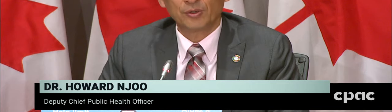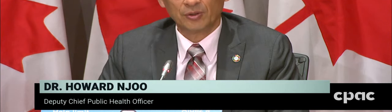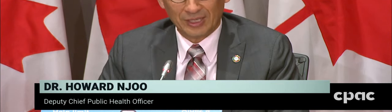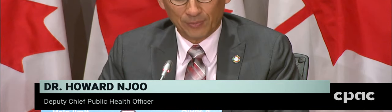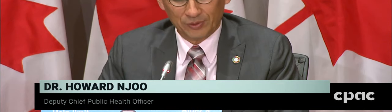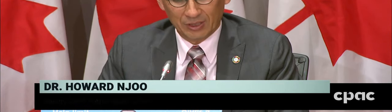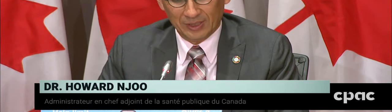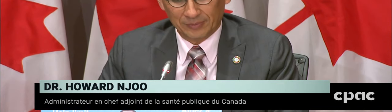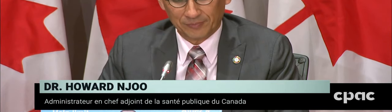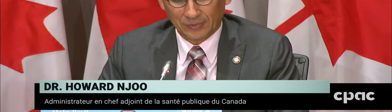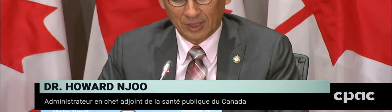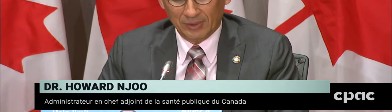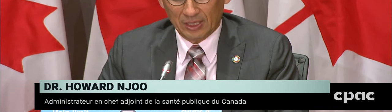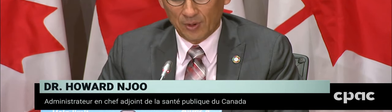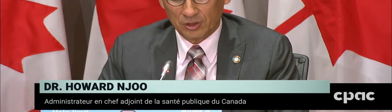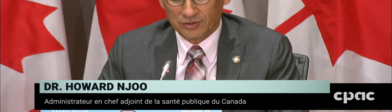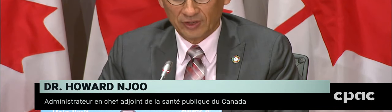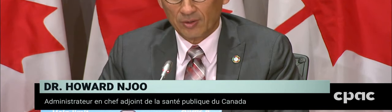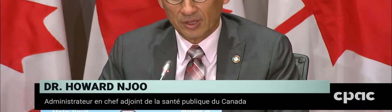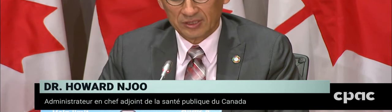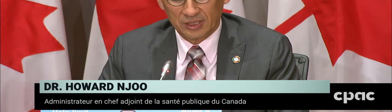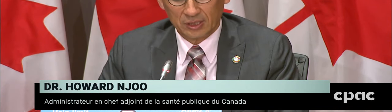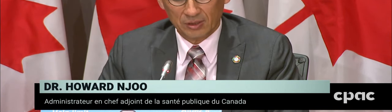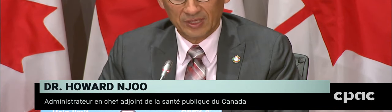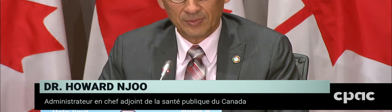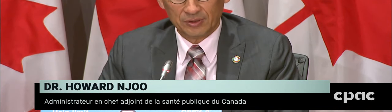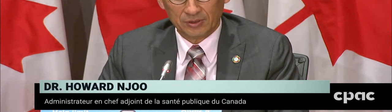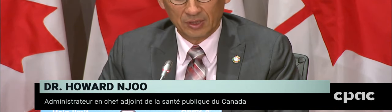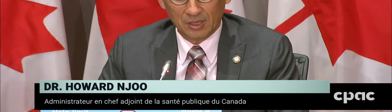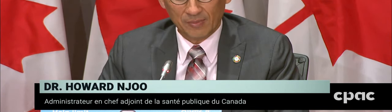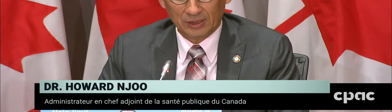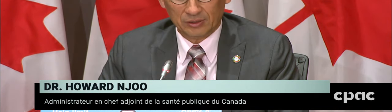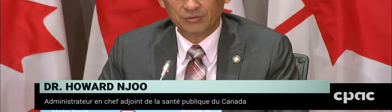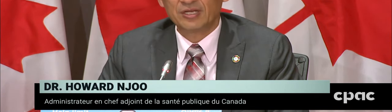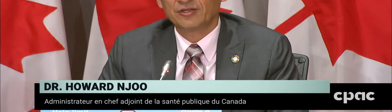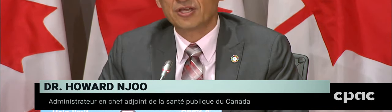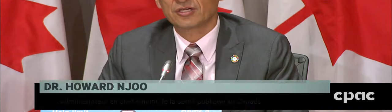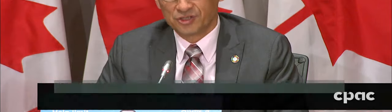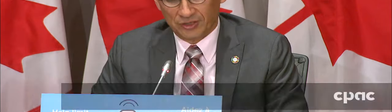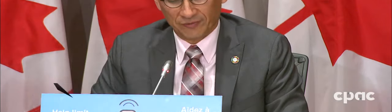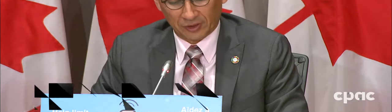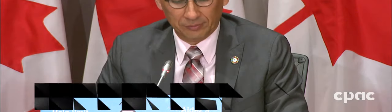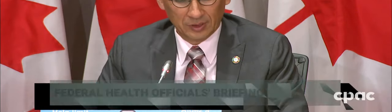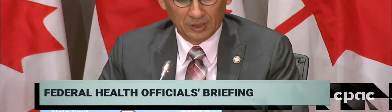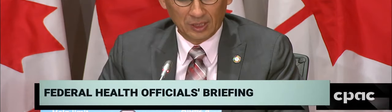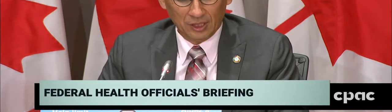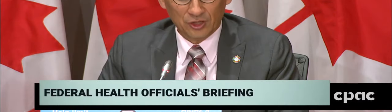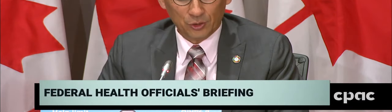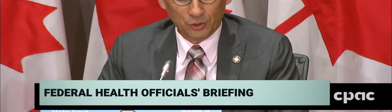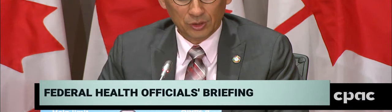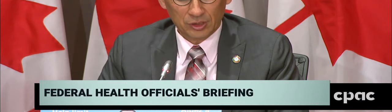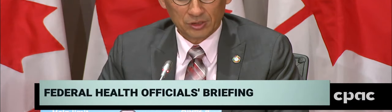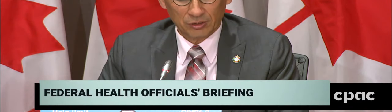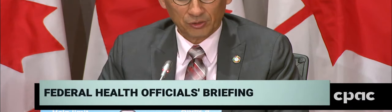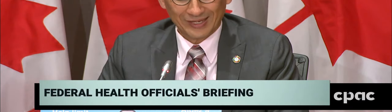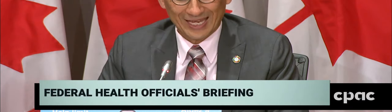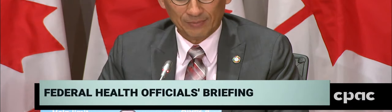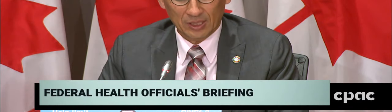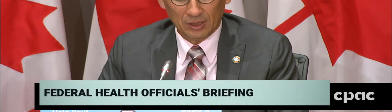ENVIRONMENT TO HEALTHY LIVING AND HEALTHY COMMUNITIES.